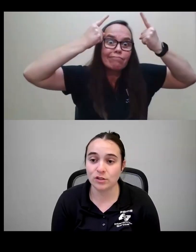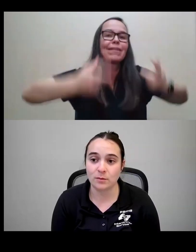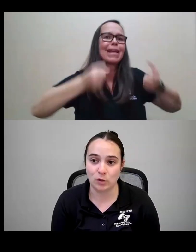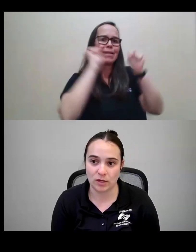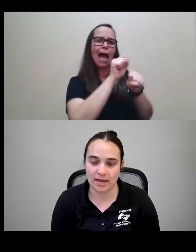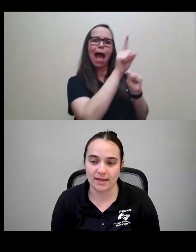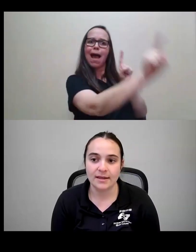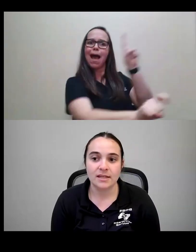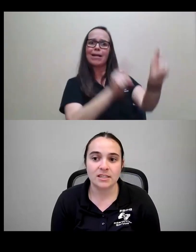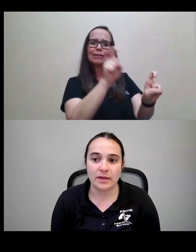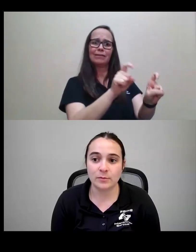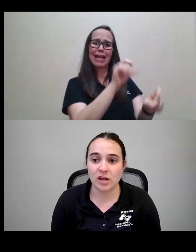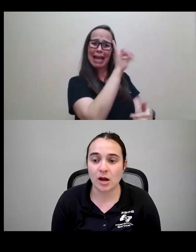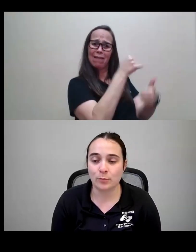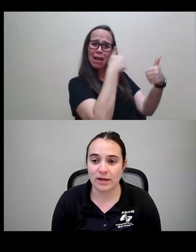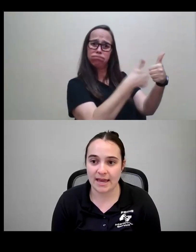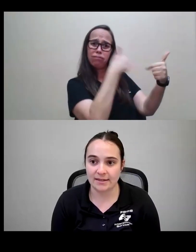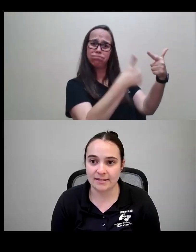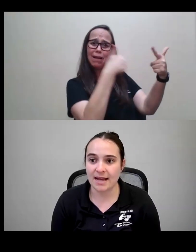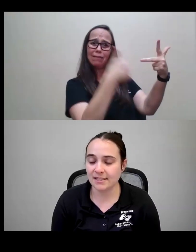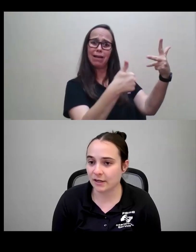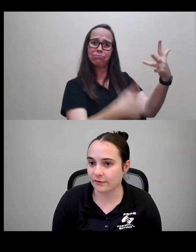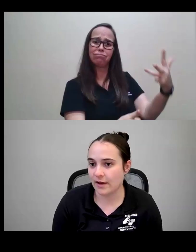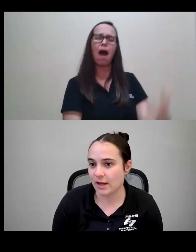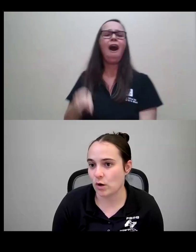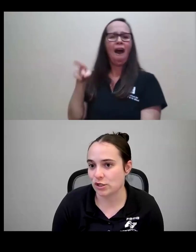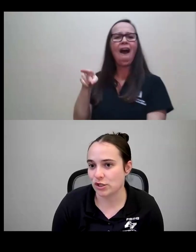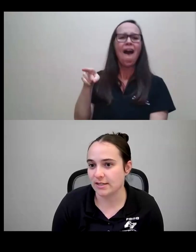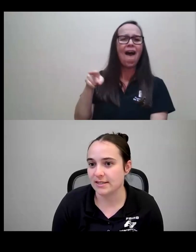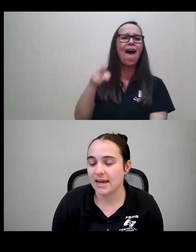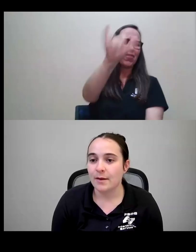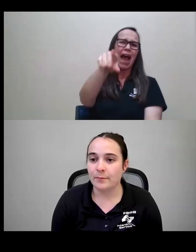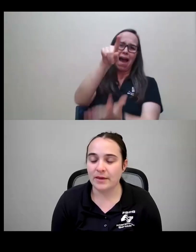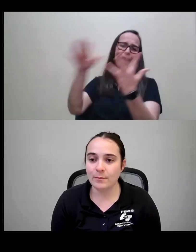be able to communicate, to be able to comprehend, ask clarifying questions,